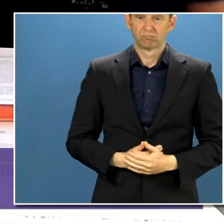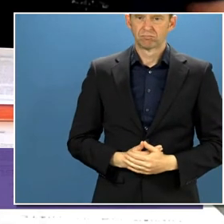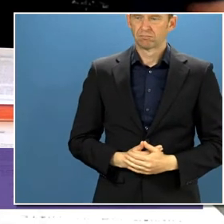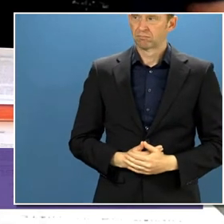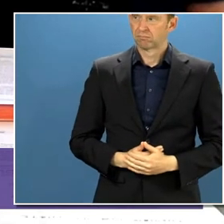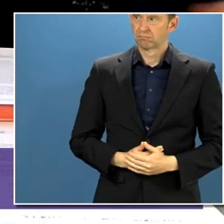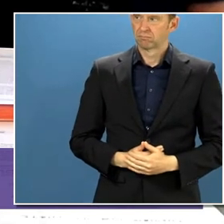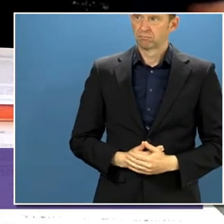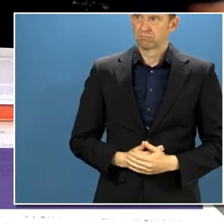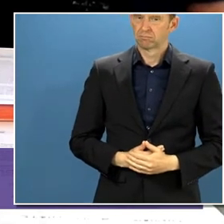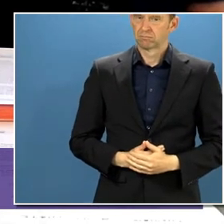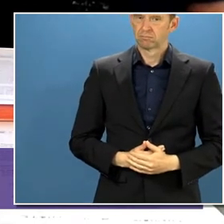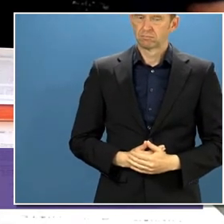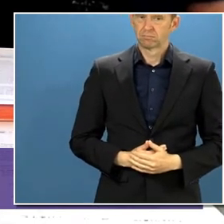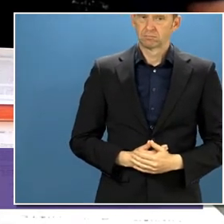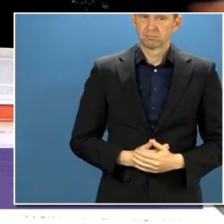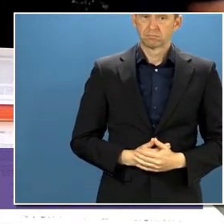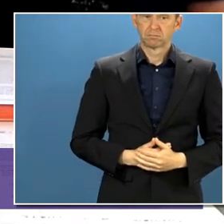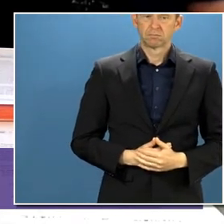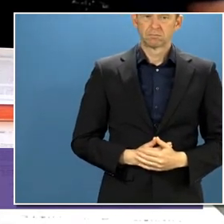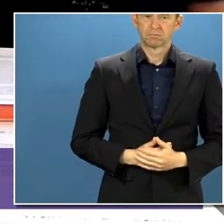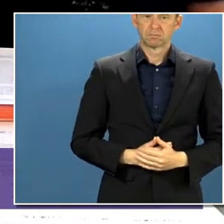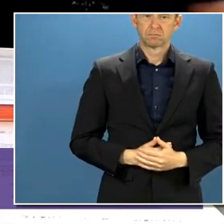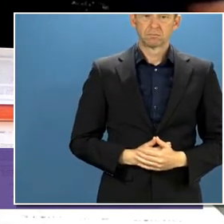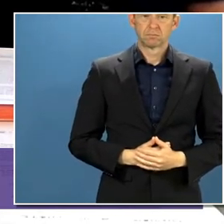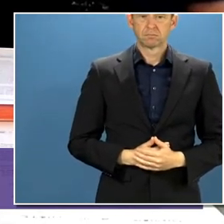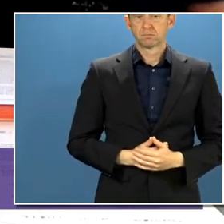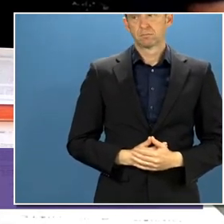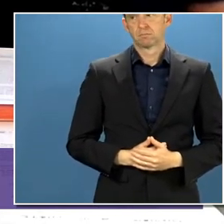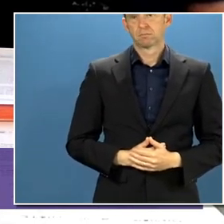Now, one task that you took on fairly early on in the business was